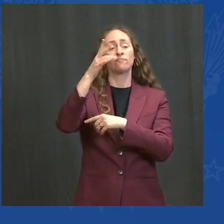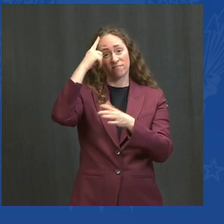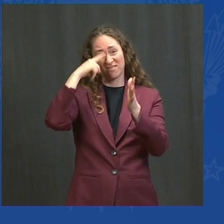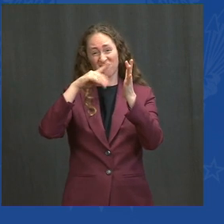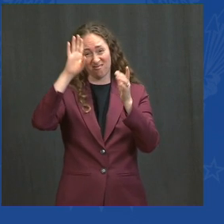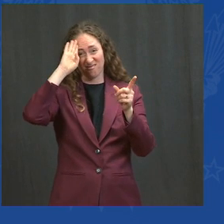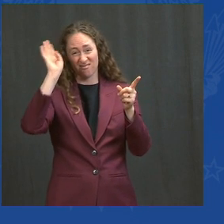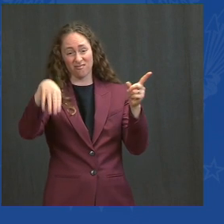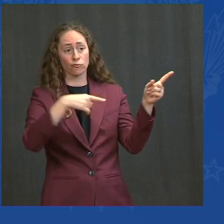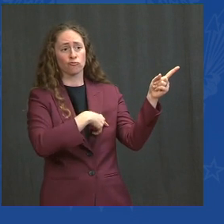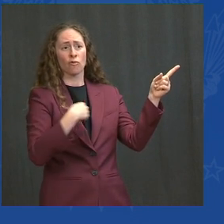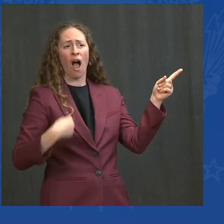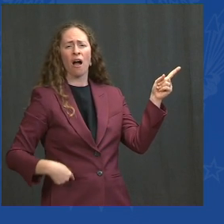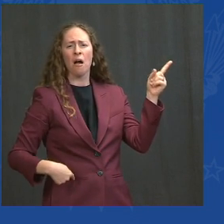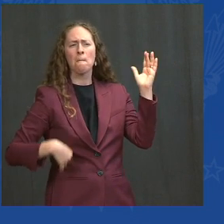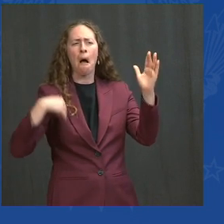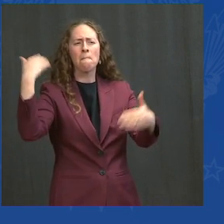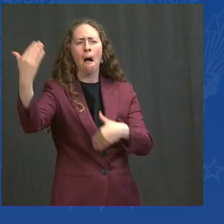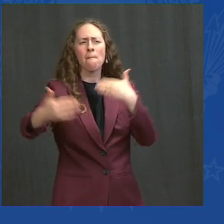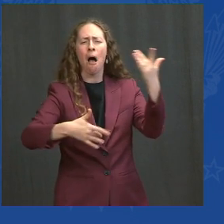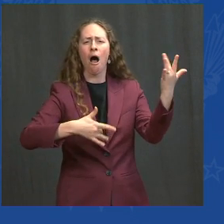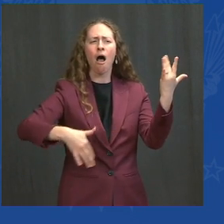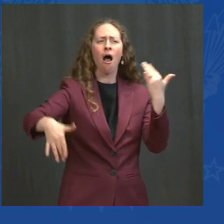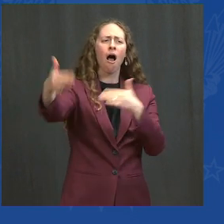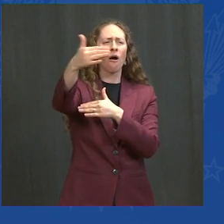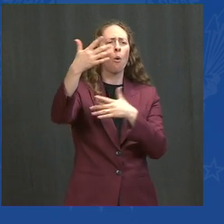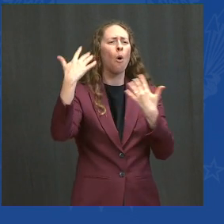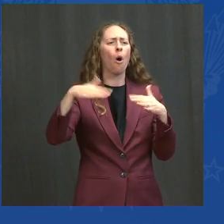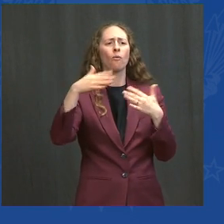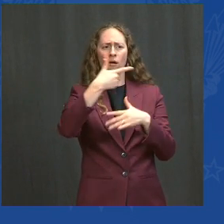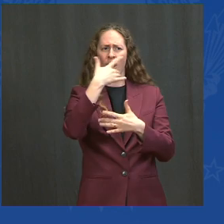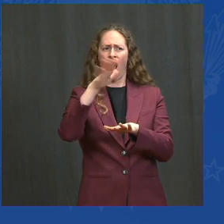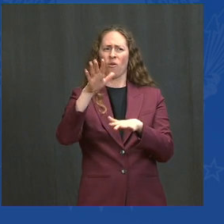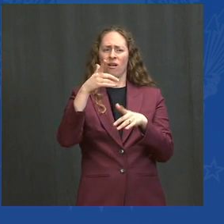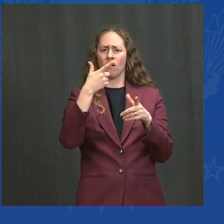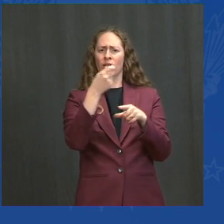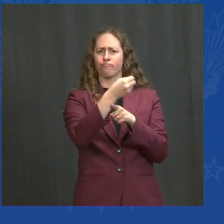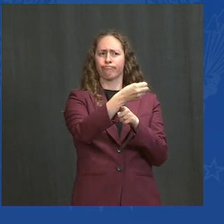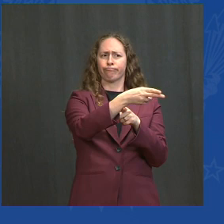They're providing more electric vehicles than any nation in the world. You know, it used to be,